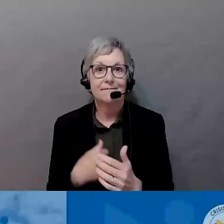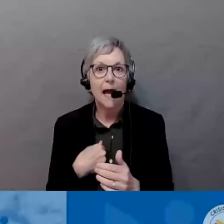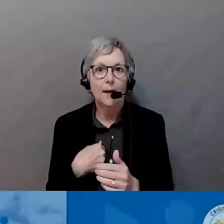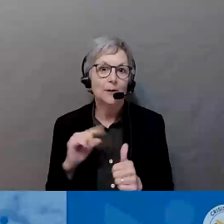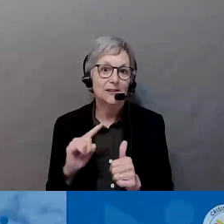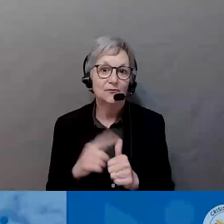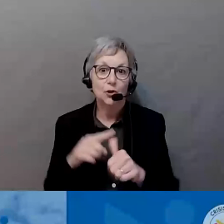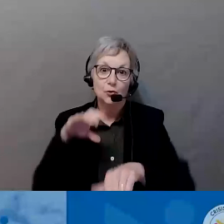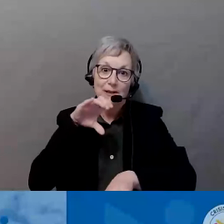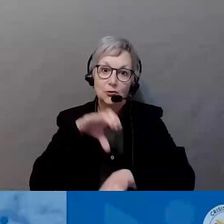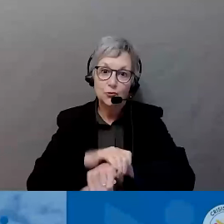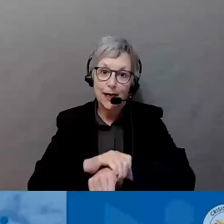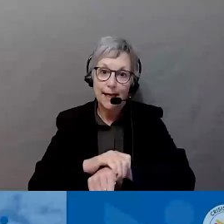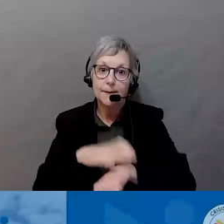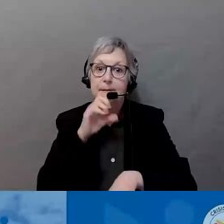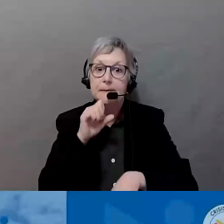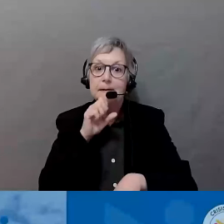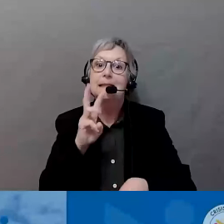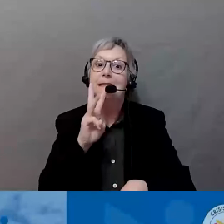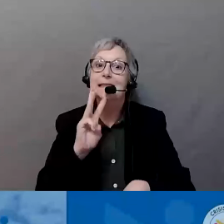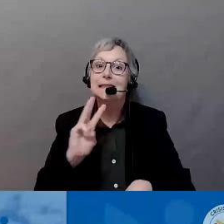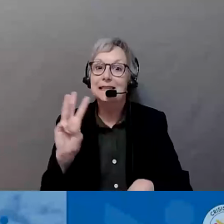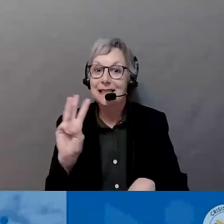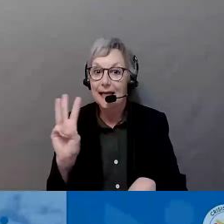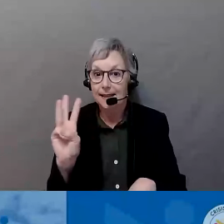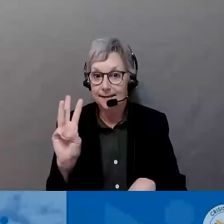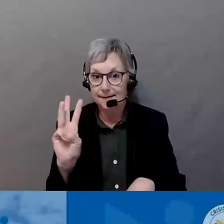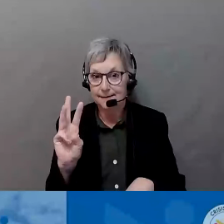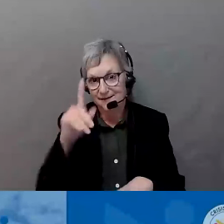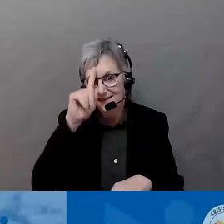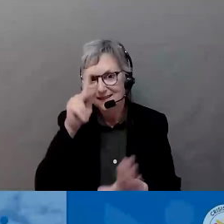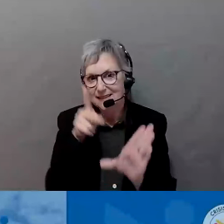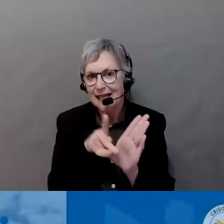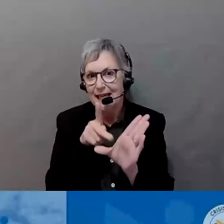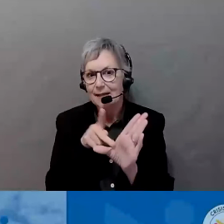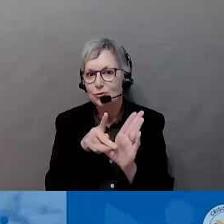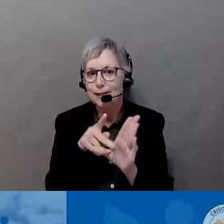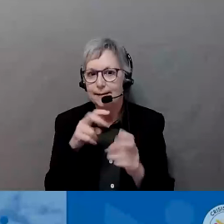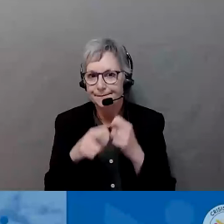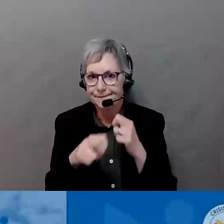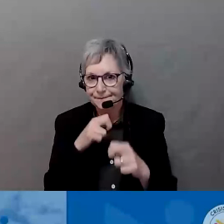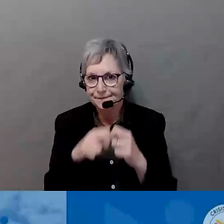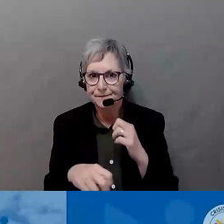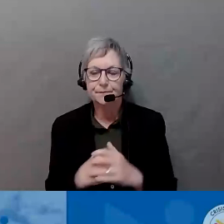OF SIX FOR PSYCHIATRIC CHALLENGES AND HAD MANY EXPERIENCES SINCE